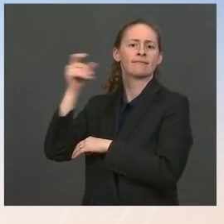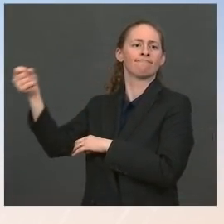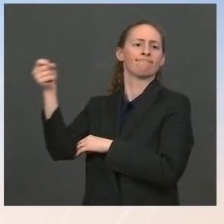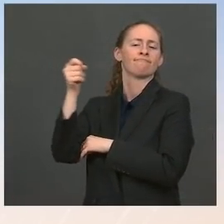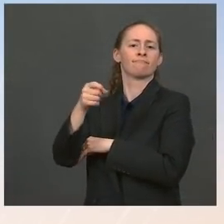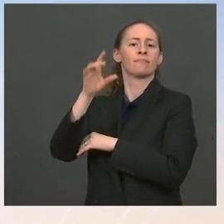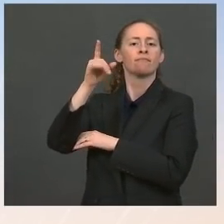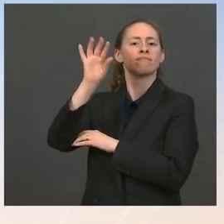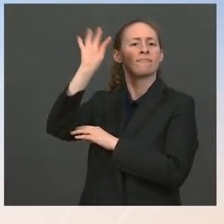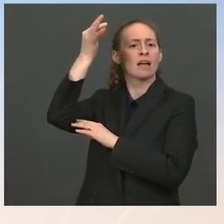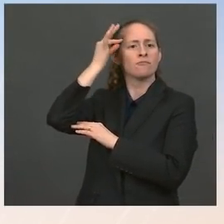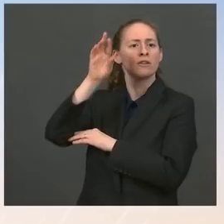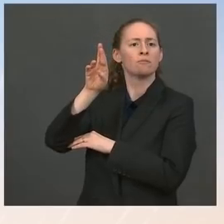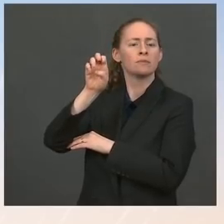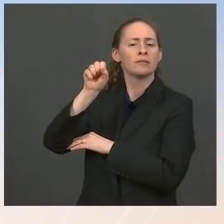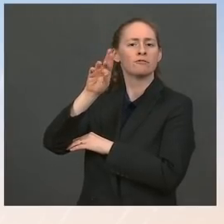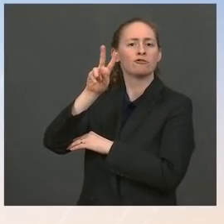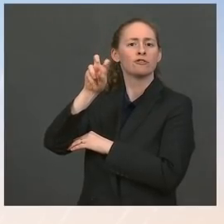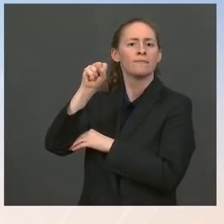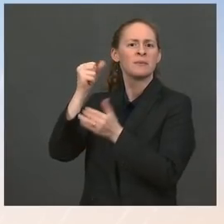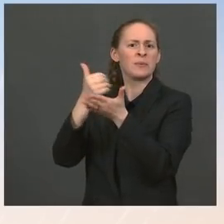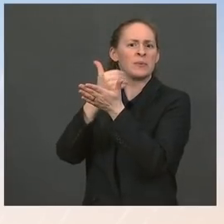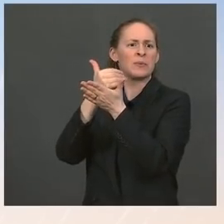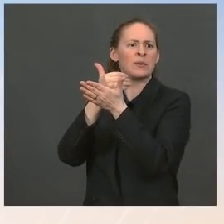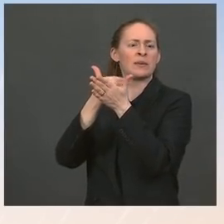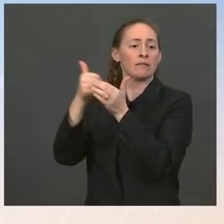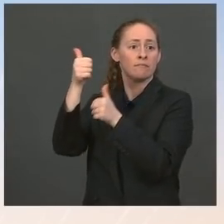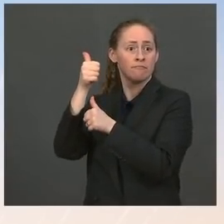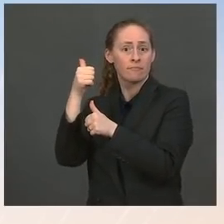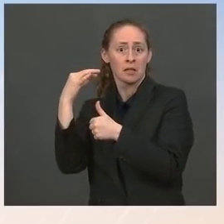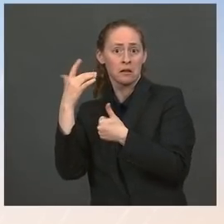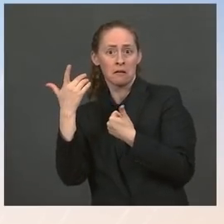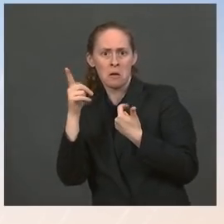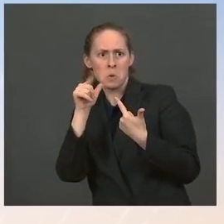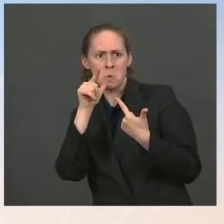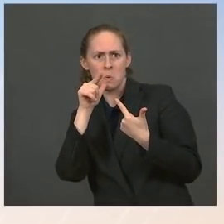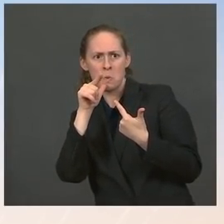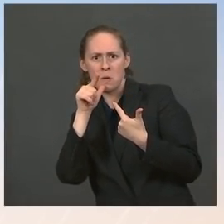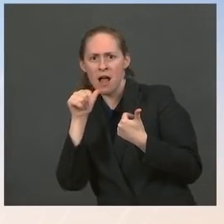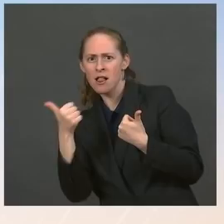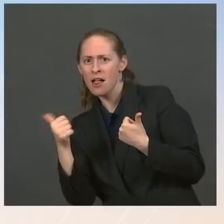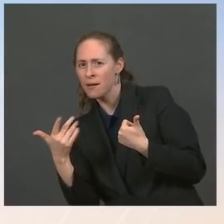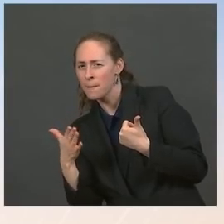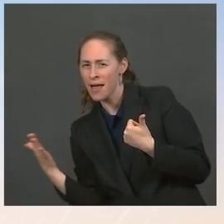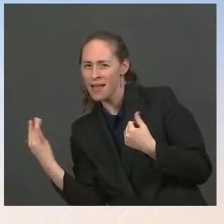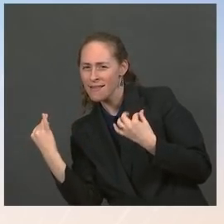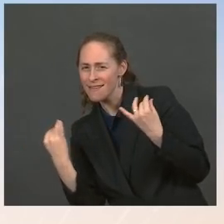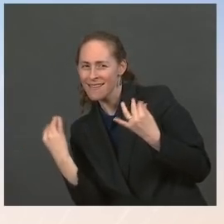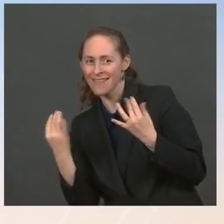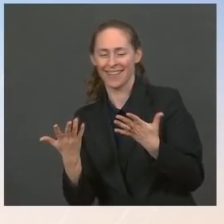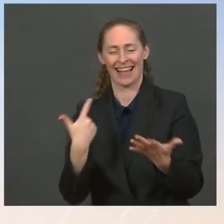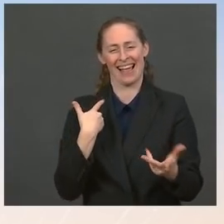Can you give us an update on anyone else he's interviewing and give us any sense more on the timeline? Ms. Jean-Pierre: So, I cannot confirm any --